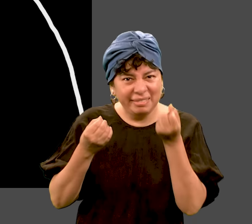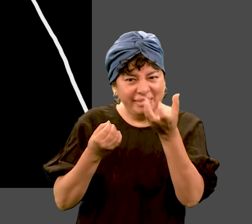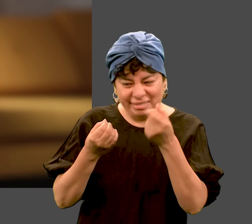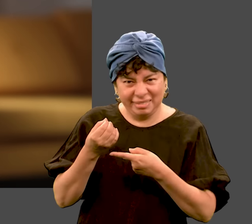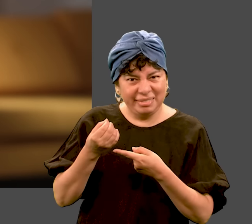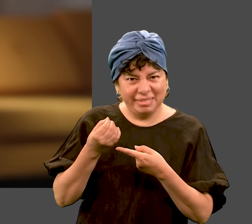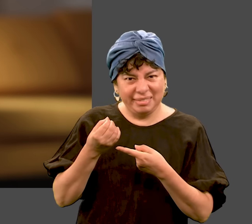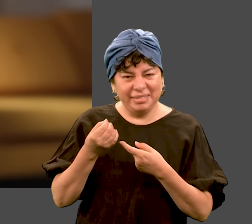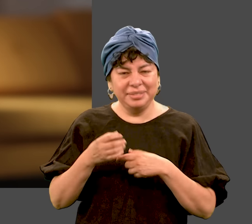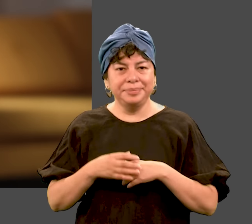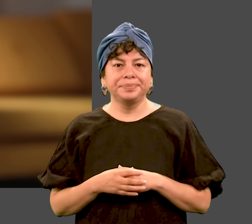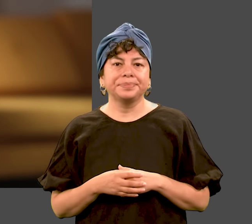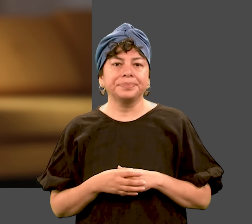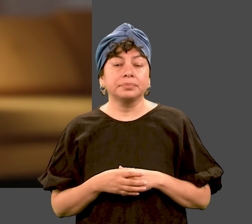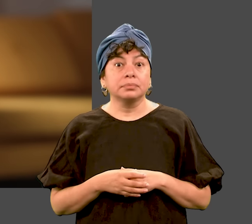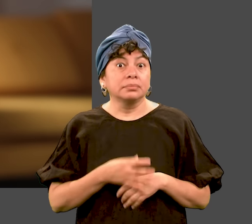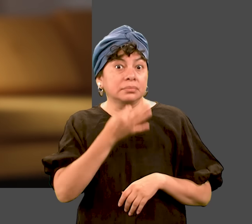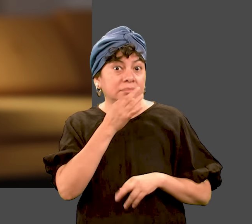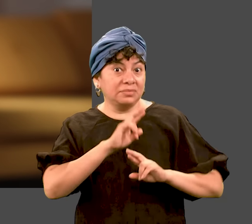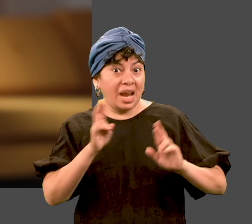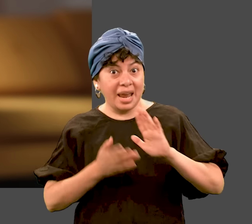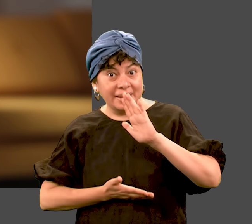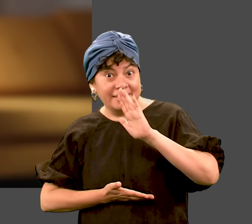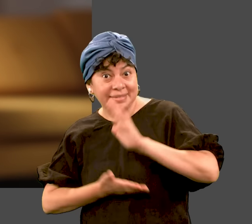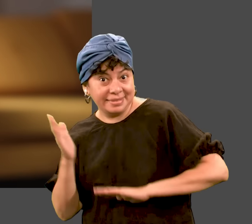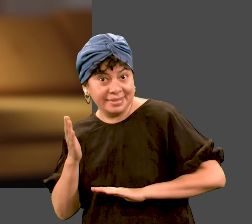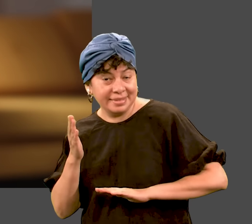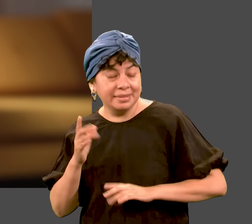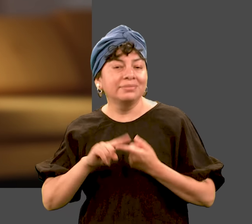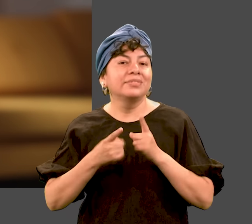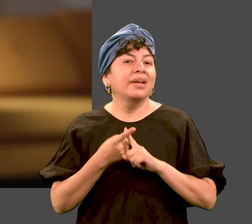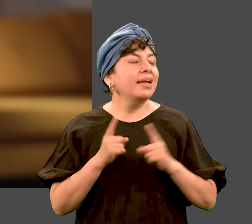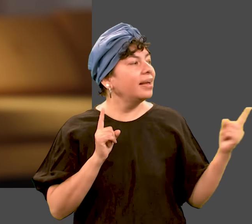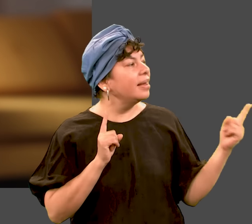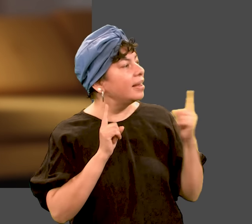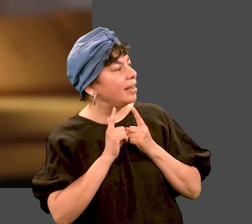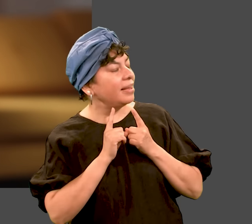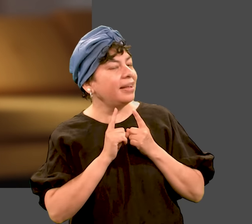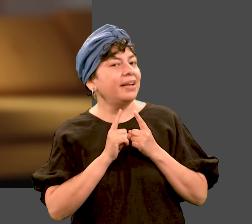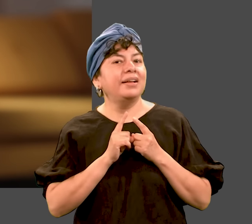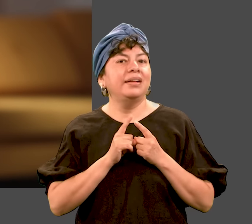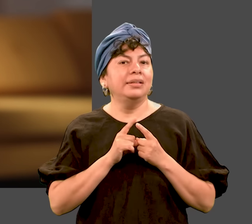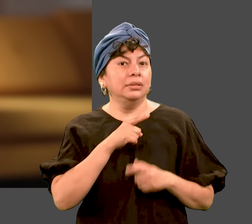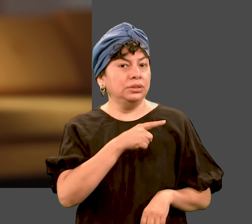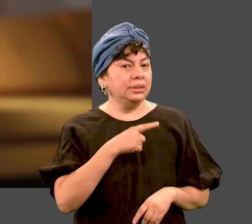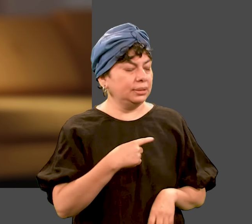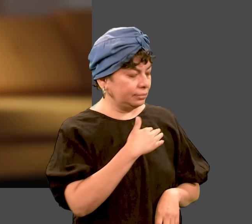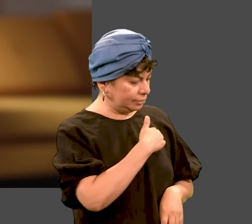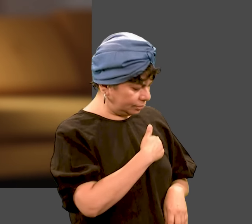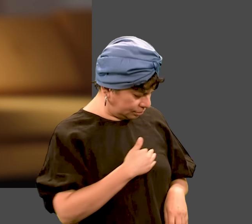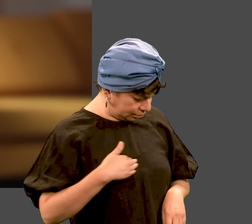When I was getting ready to leave, my friend Lesley signed on my chest and it felt like she was tracing